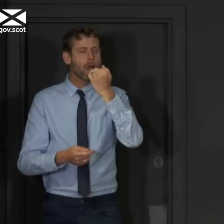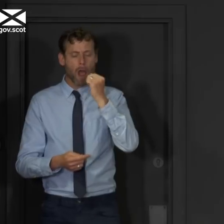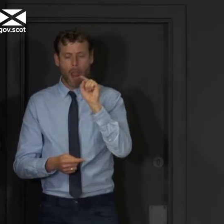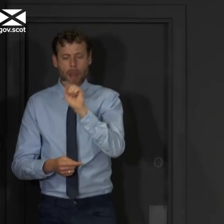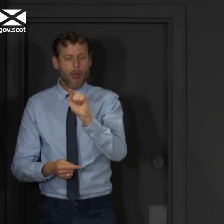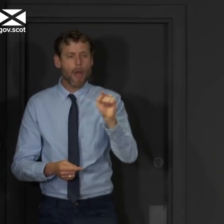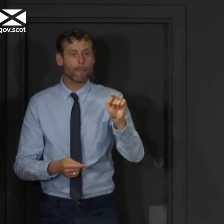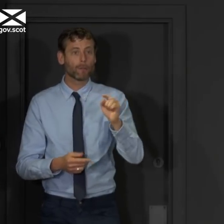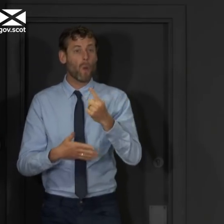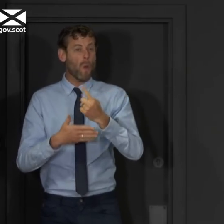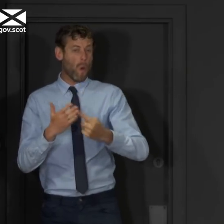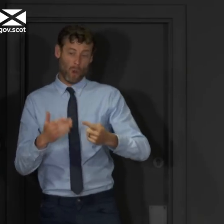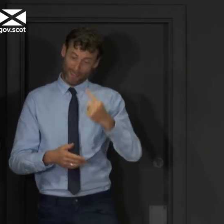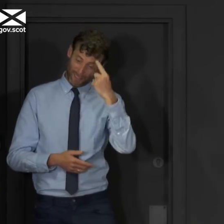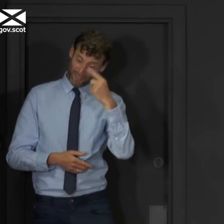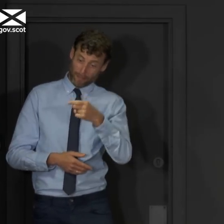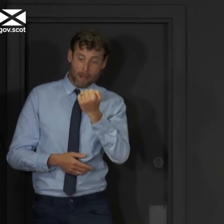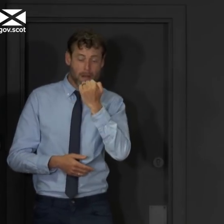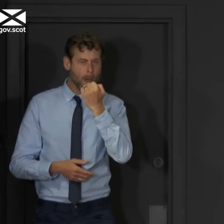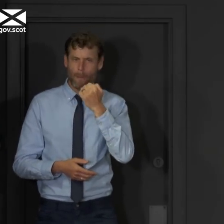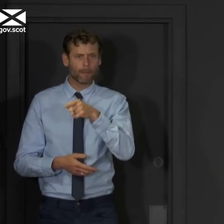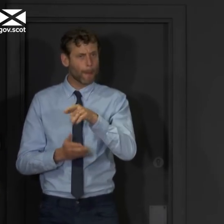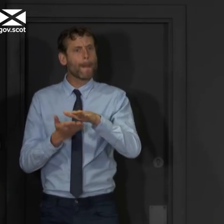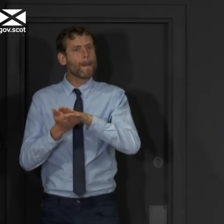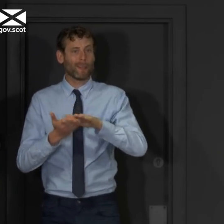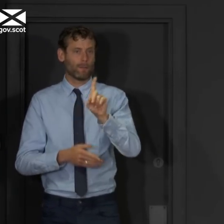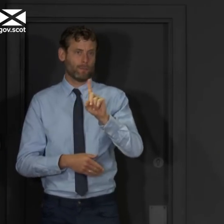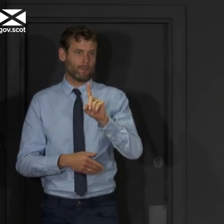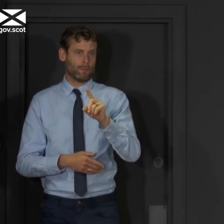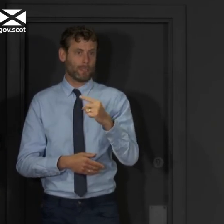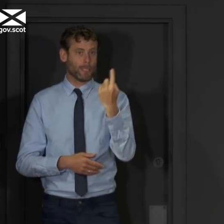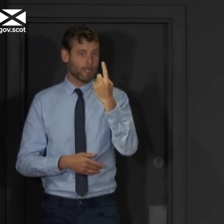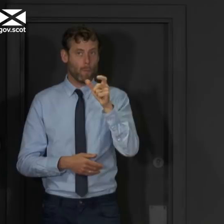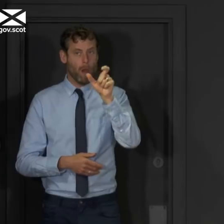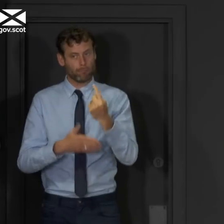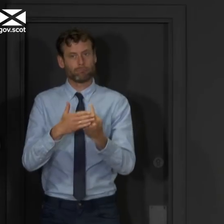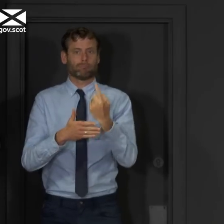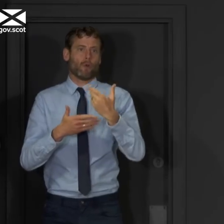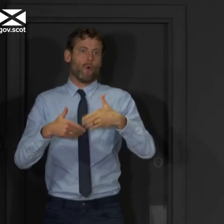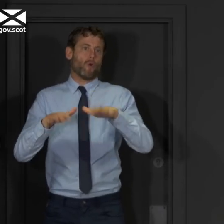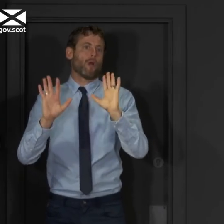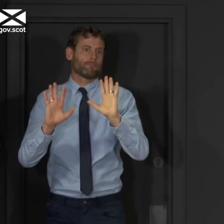statistics. They all represent individuals who right now are being mourned by their families